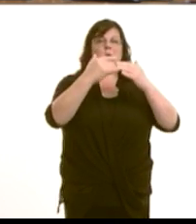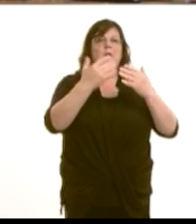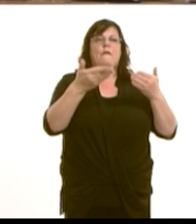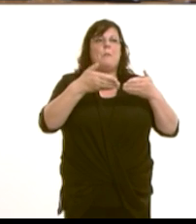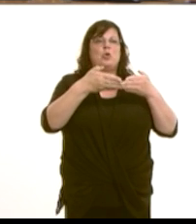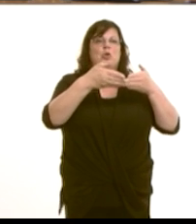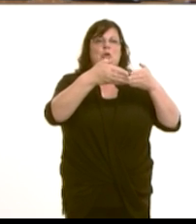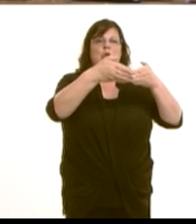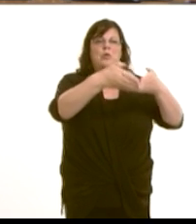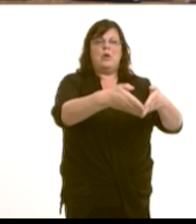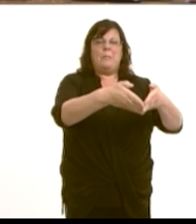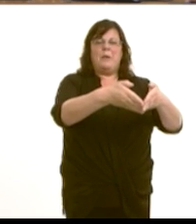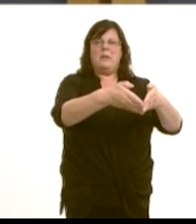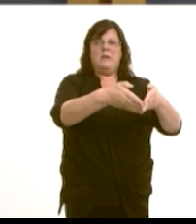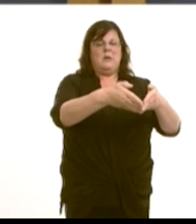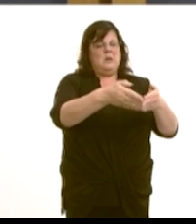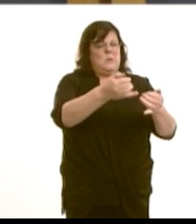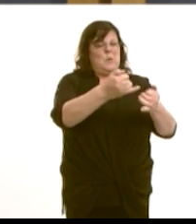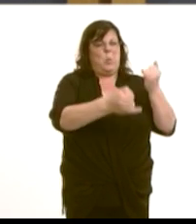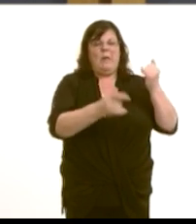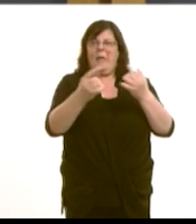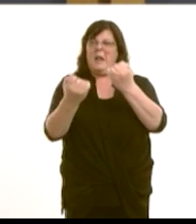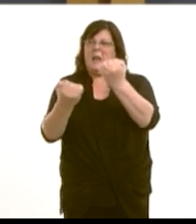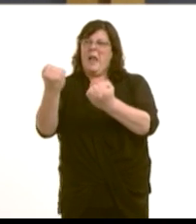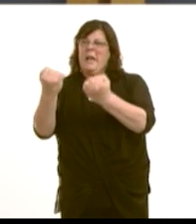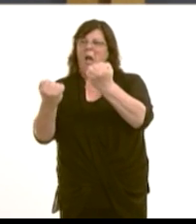that produced by all the worldís cars and that action is required on a global level